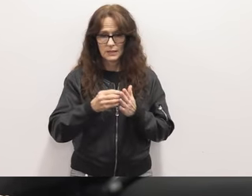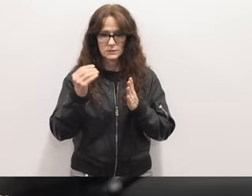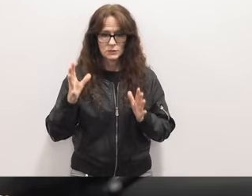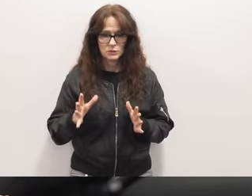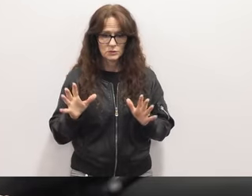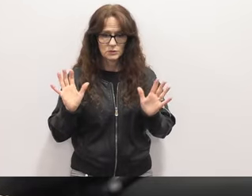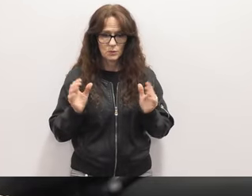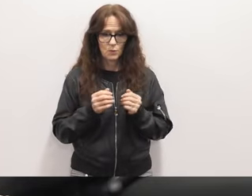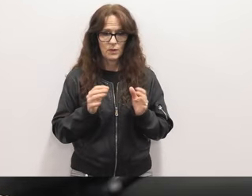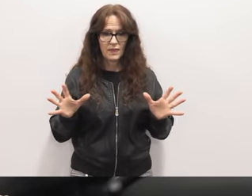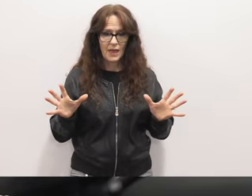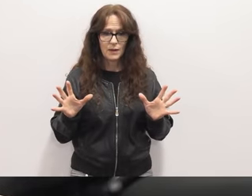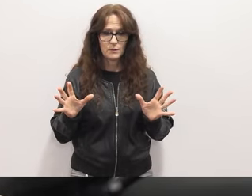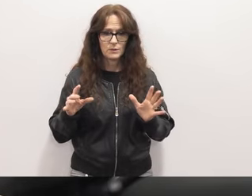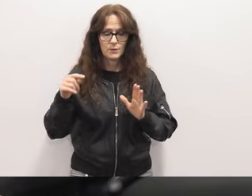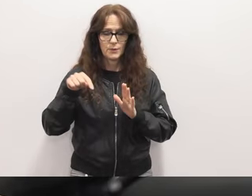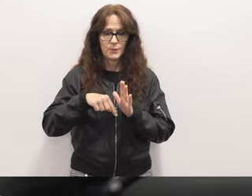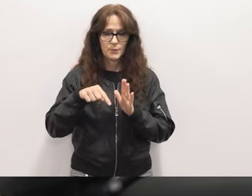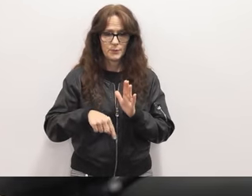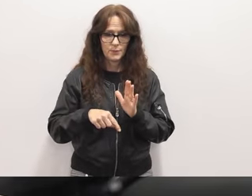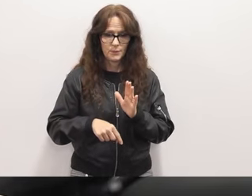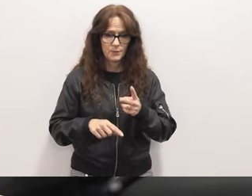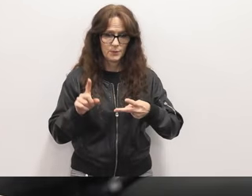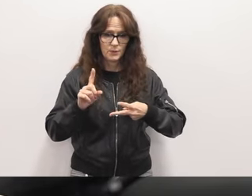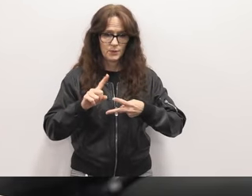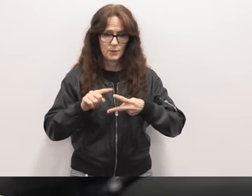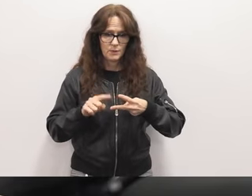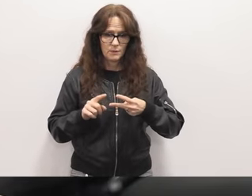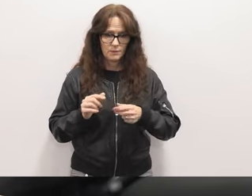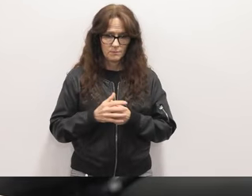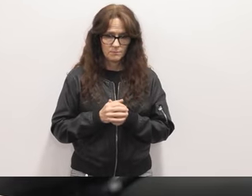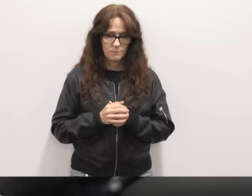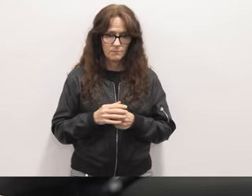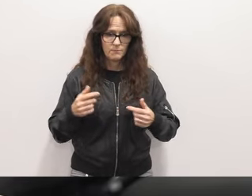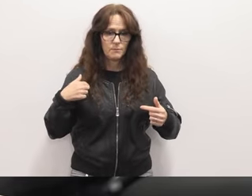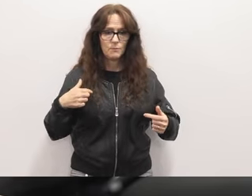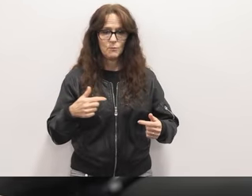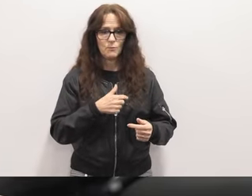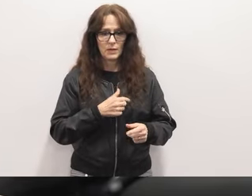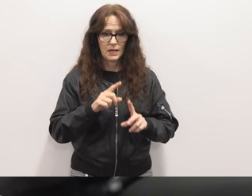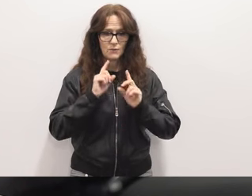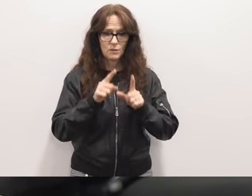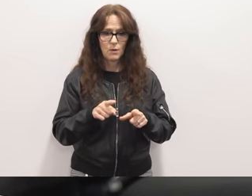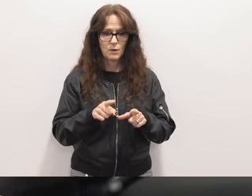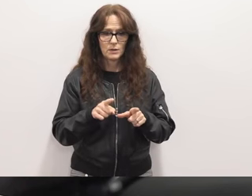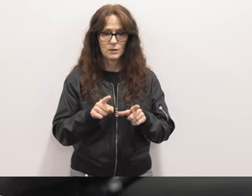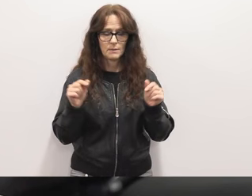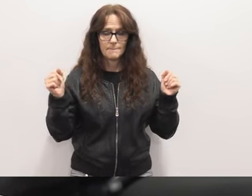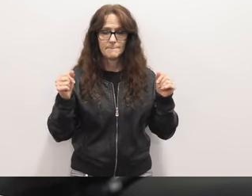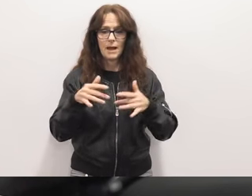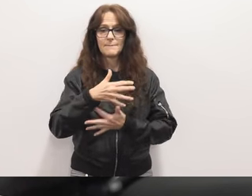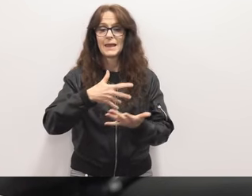[Juan Benitez] Yeah. So if you want just to, without getting way down in the details, and that's something that we have reported publicly. [Juan Benitez] Yes.